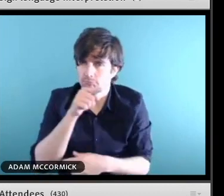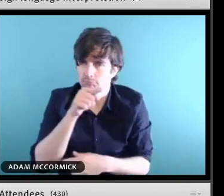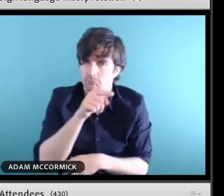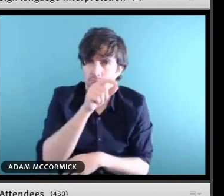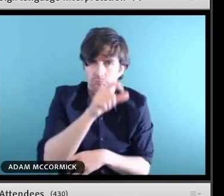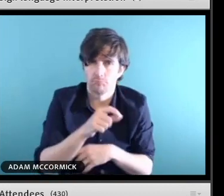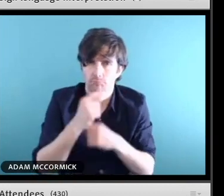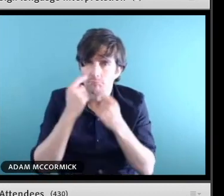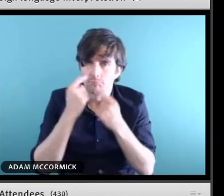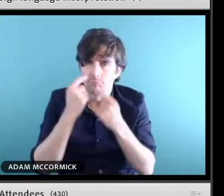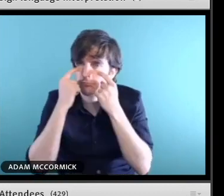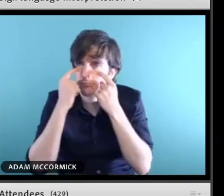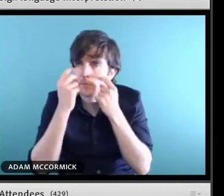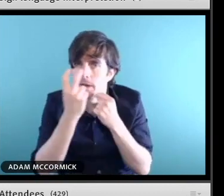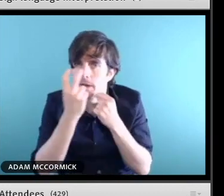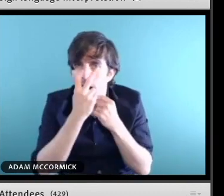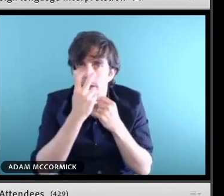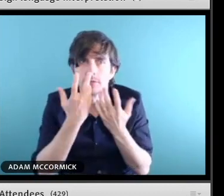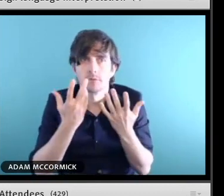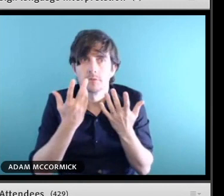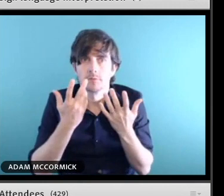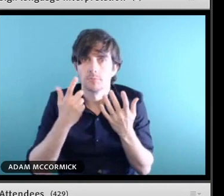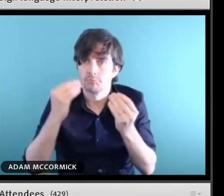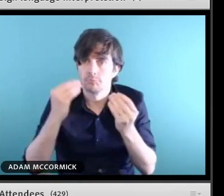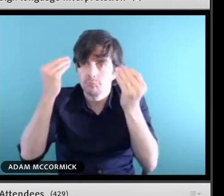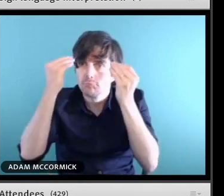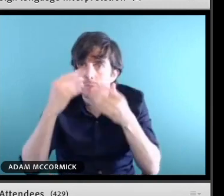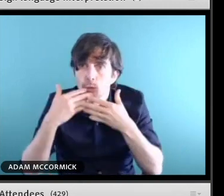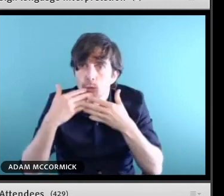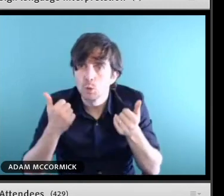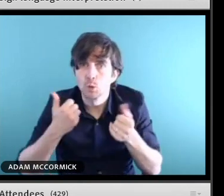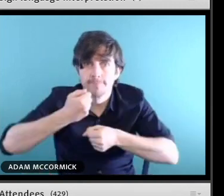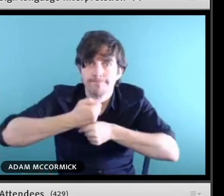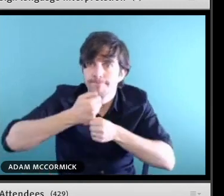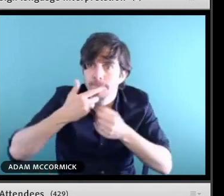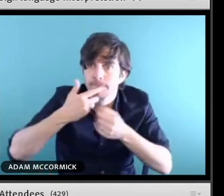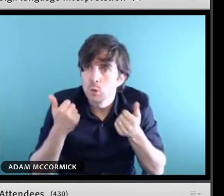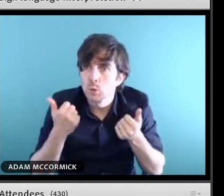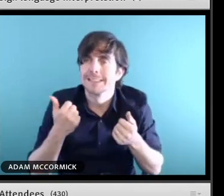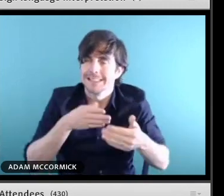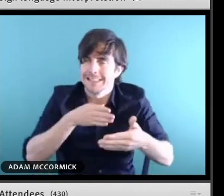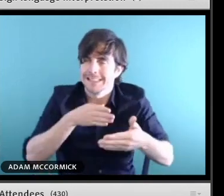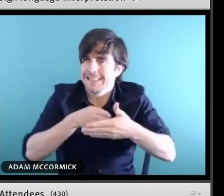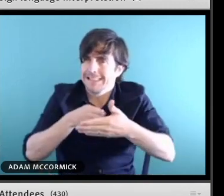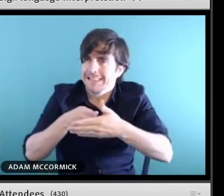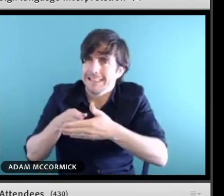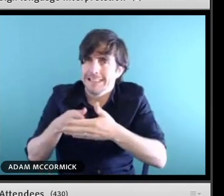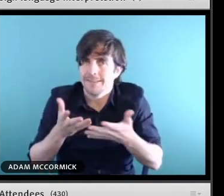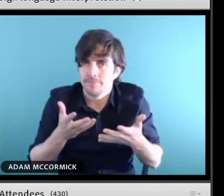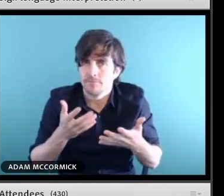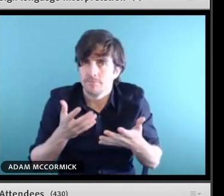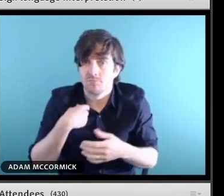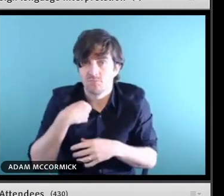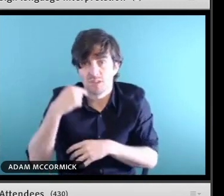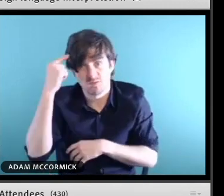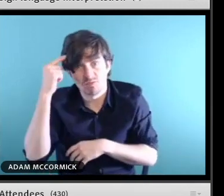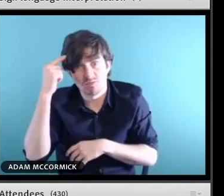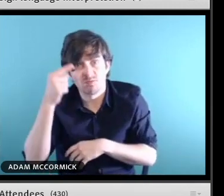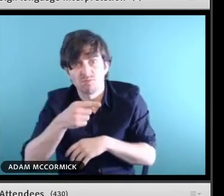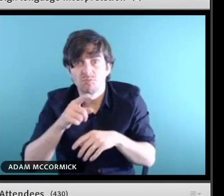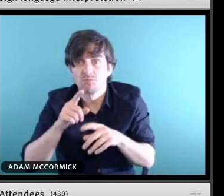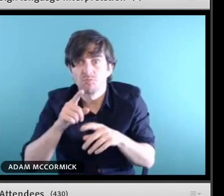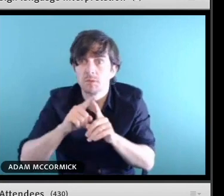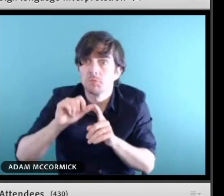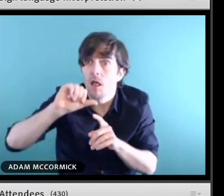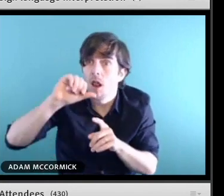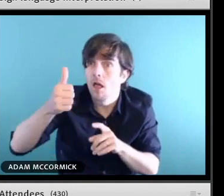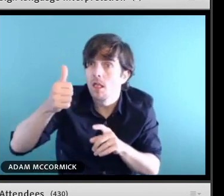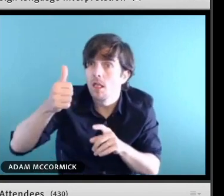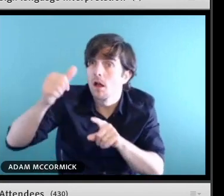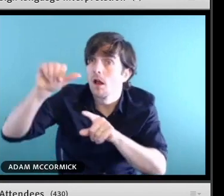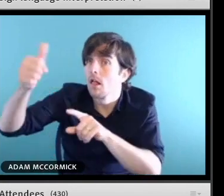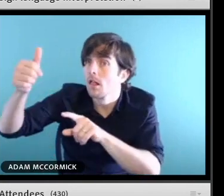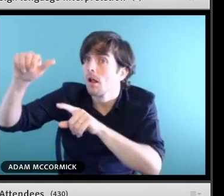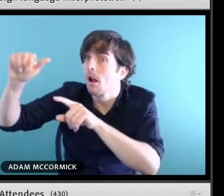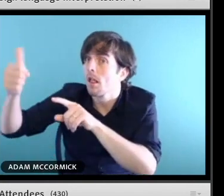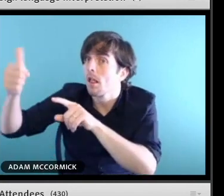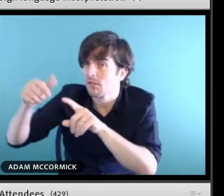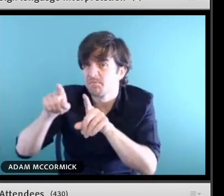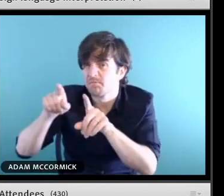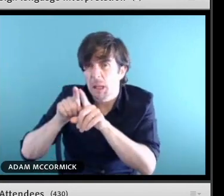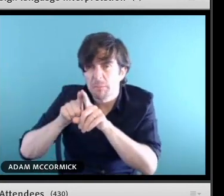happened with this was the fact that when ‑‑ because it was lockdown in south Sudan, the